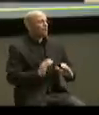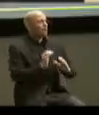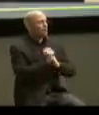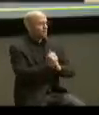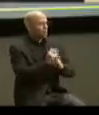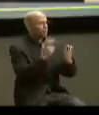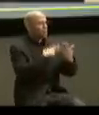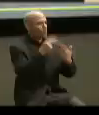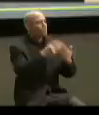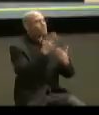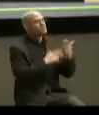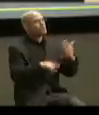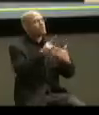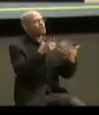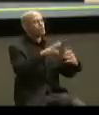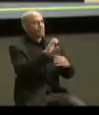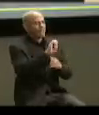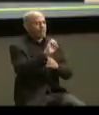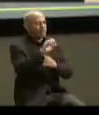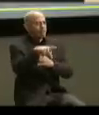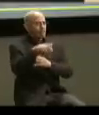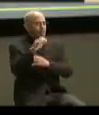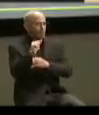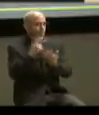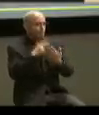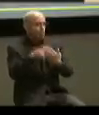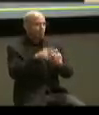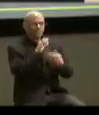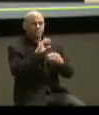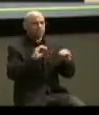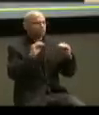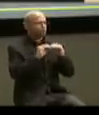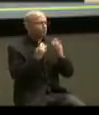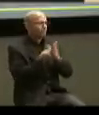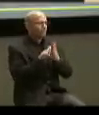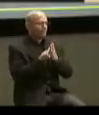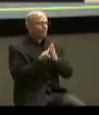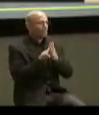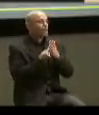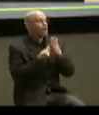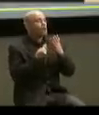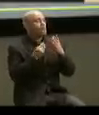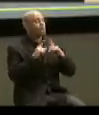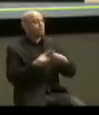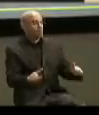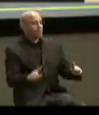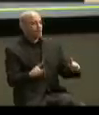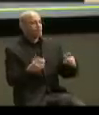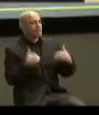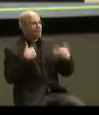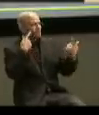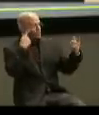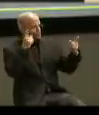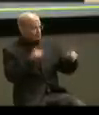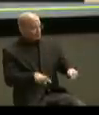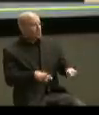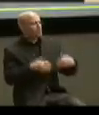SOME OF YOU MAY BE AWARE THAT WAS AN EPA PROGRAM THAT IS NO LONGER FUNDED, BUT THEY HAVE AGREED TO CONTINUE TO SUPPORT